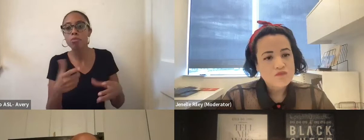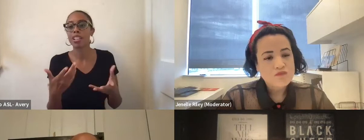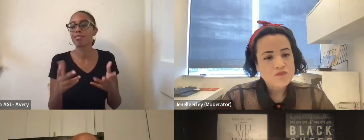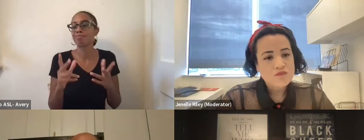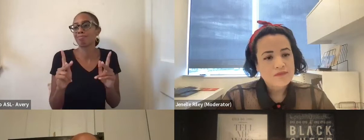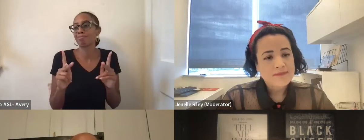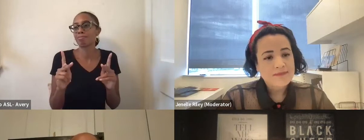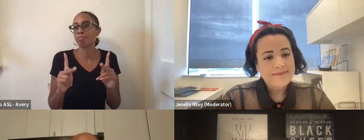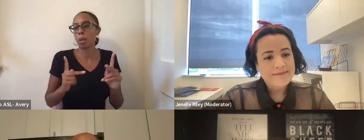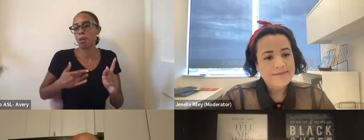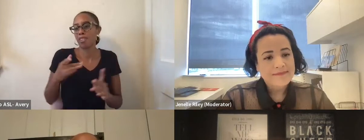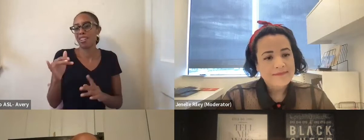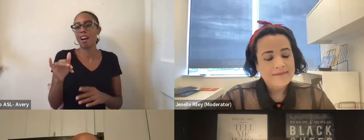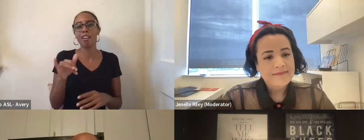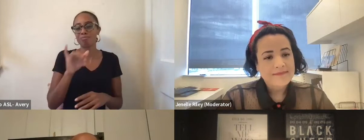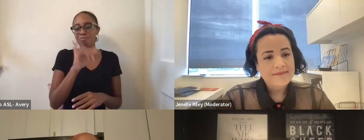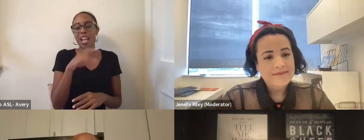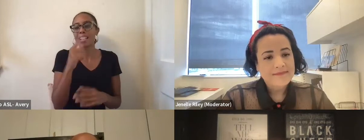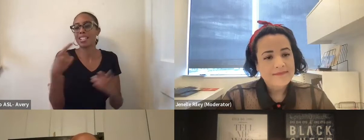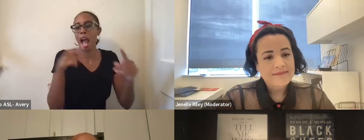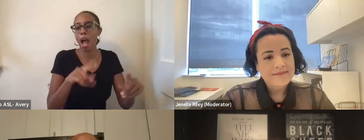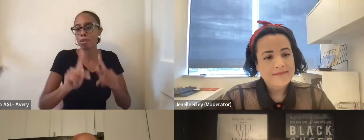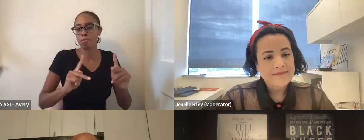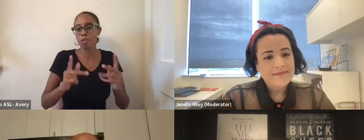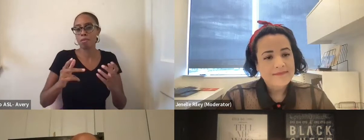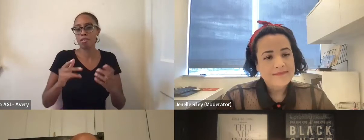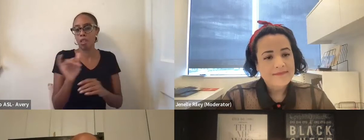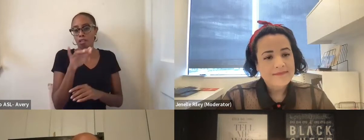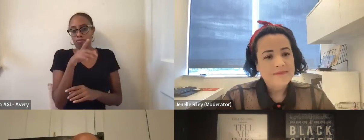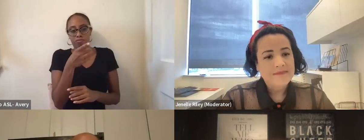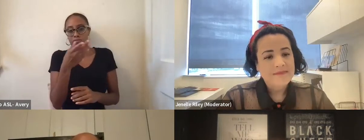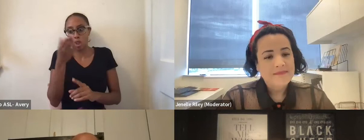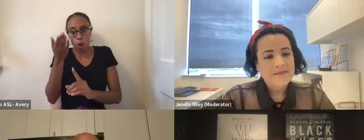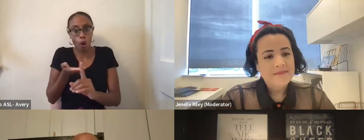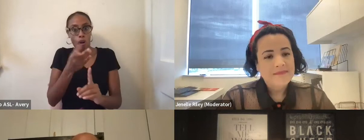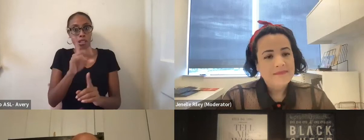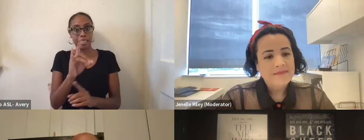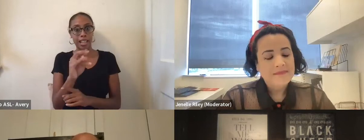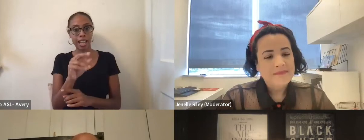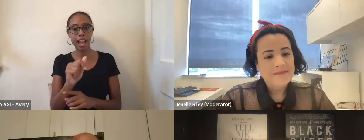And when the news finally comes through, you feel this shock. You see it on their faces.